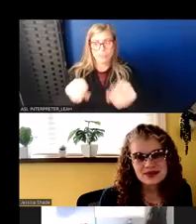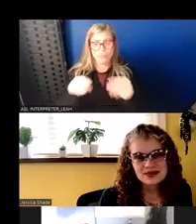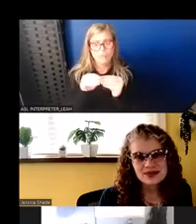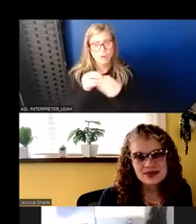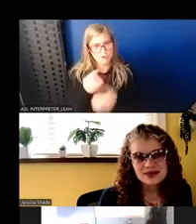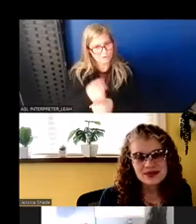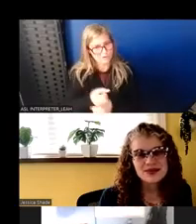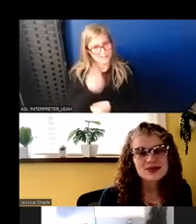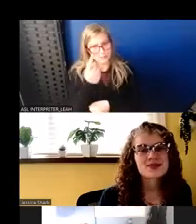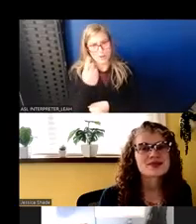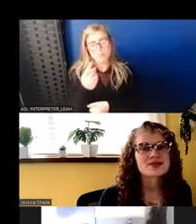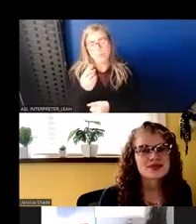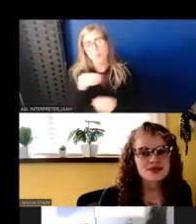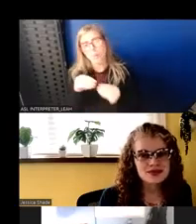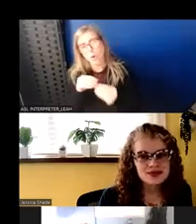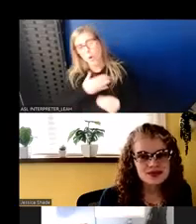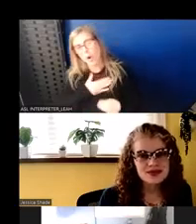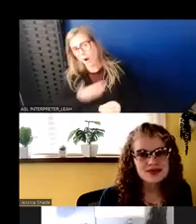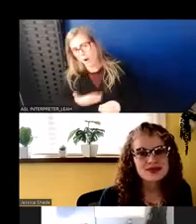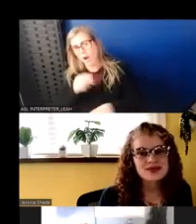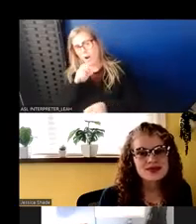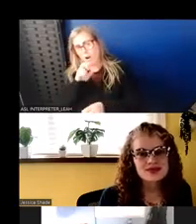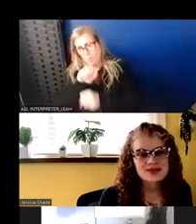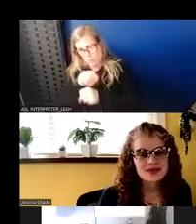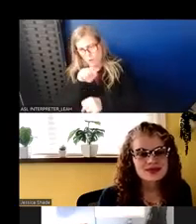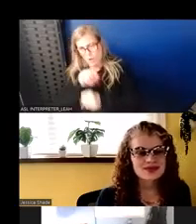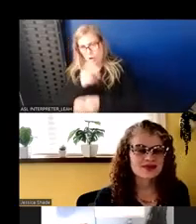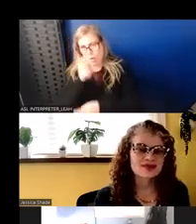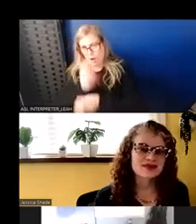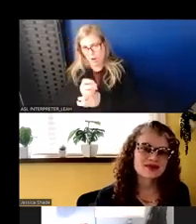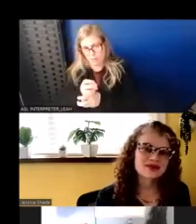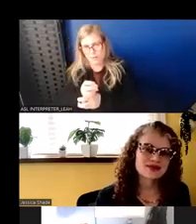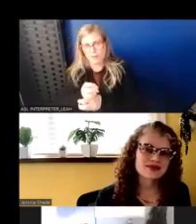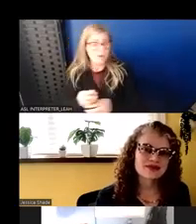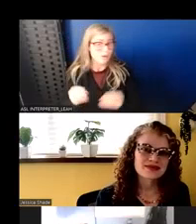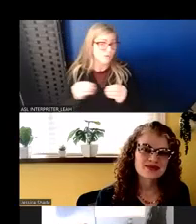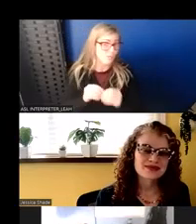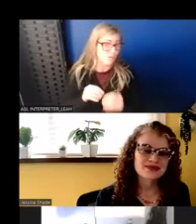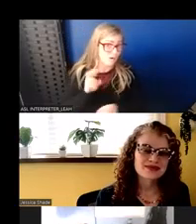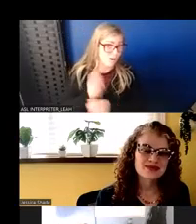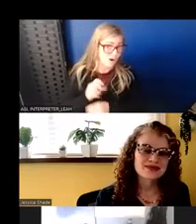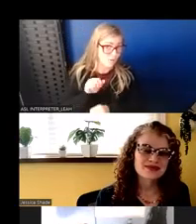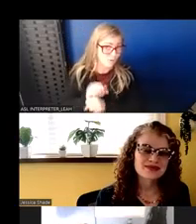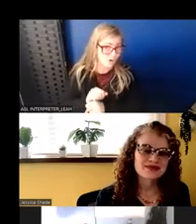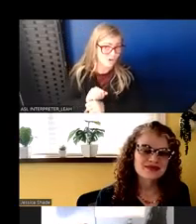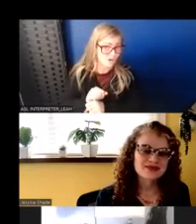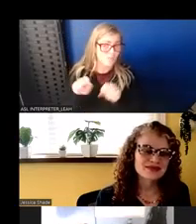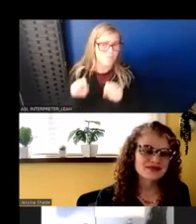work. The more you do hard work with them, the more you're willing and able to trust them. And so it spirals up.